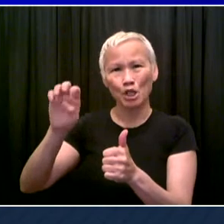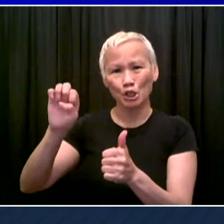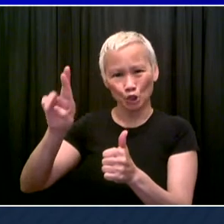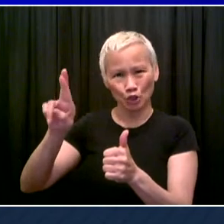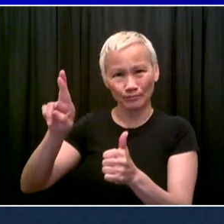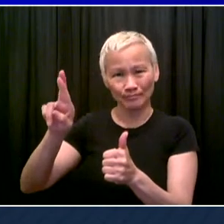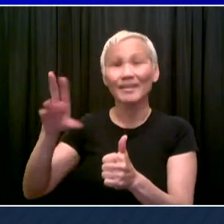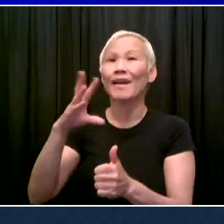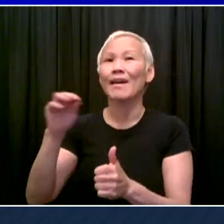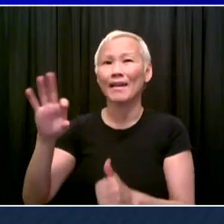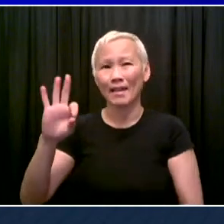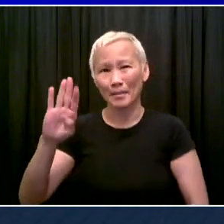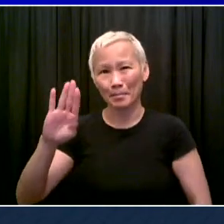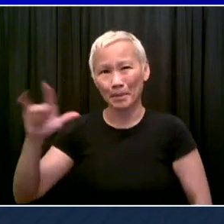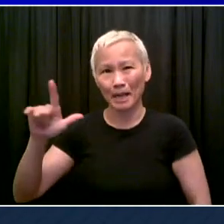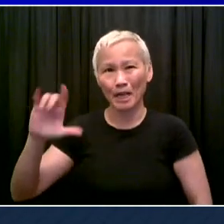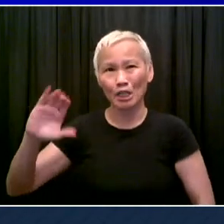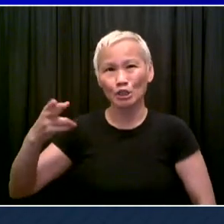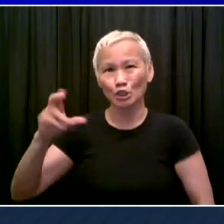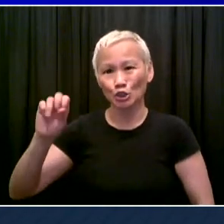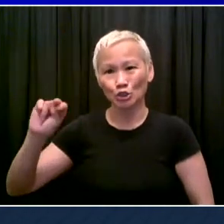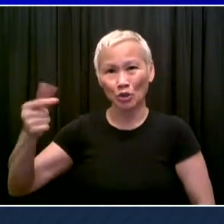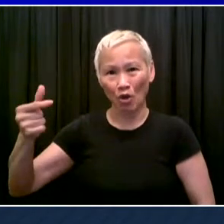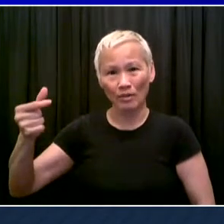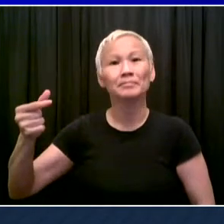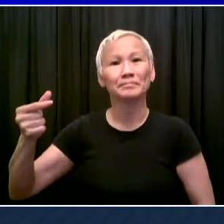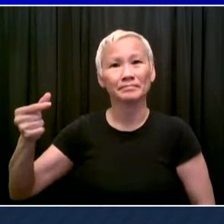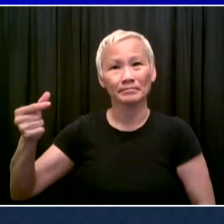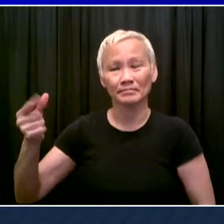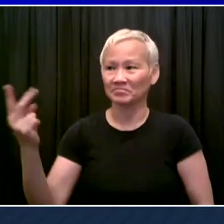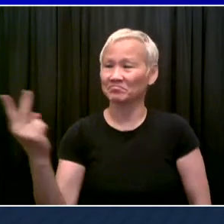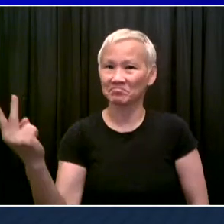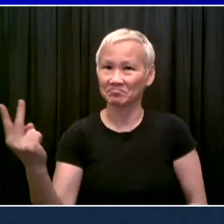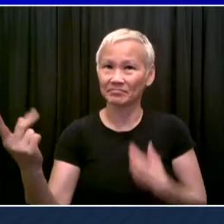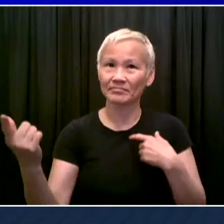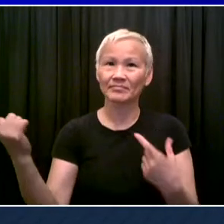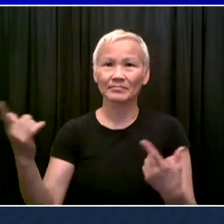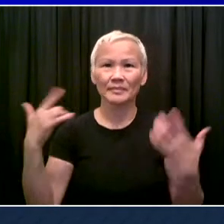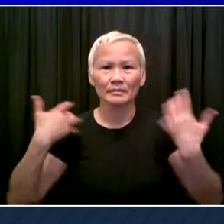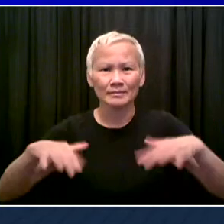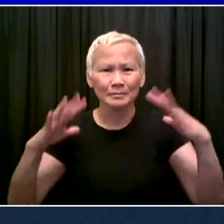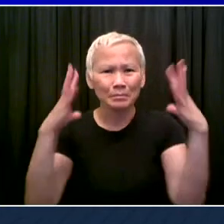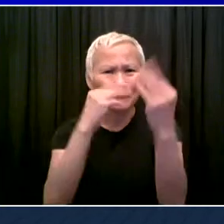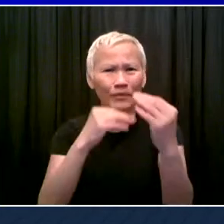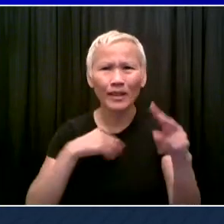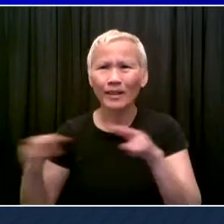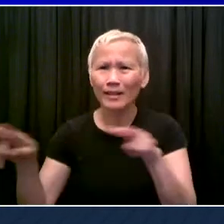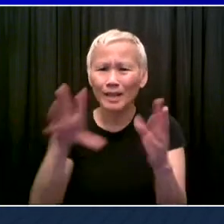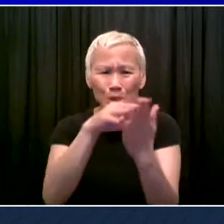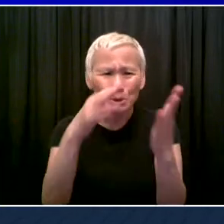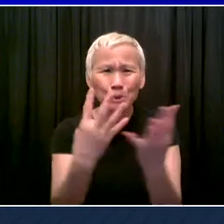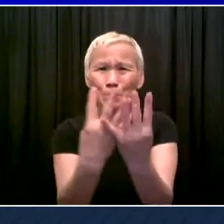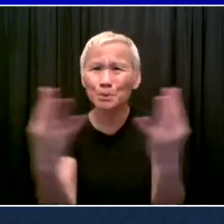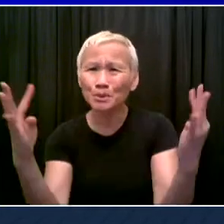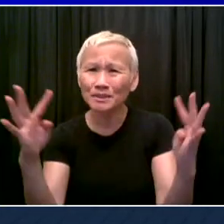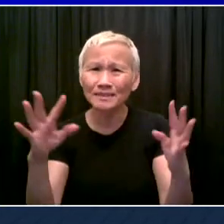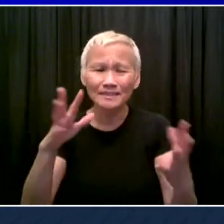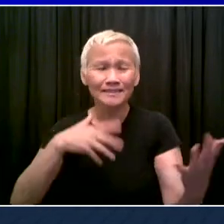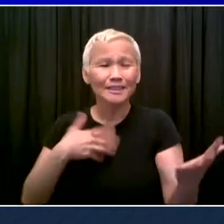THERE WITH THE CHANCELLOR AND DEVELOPMENT